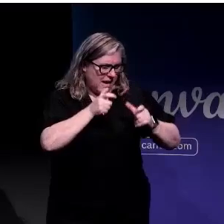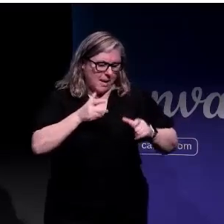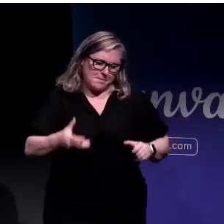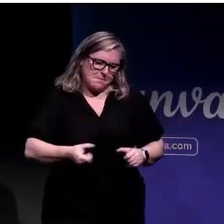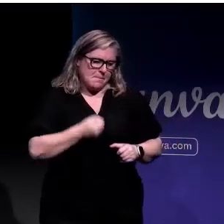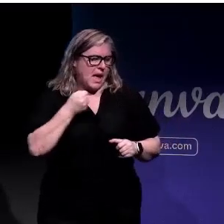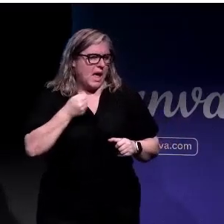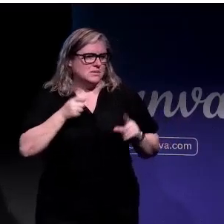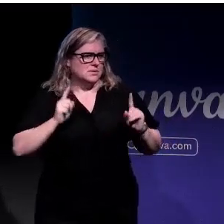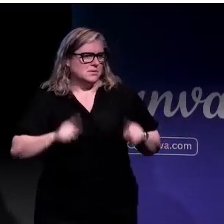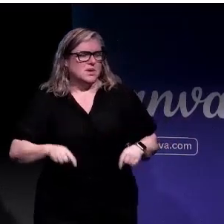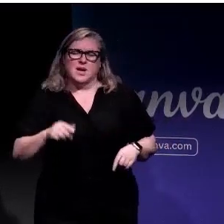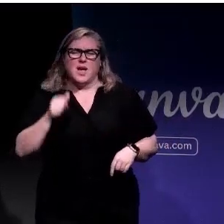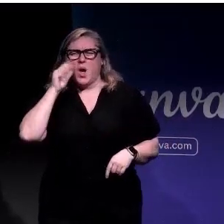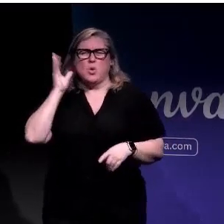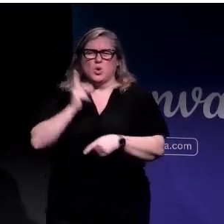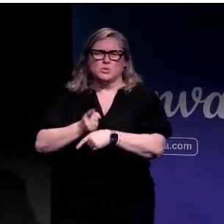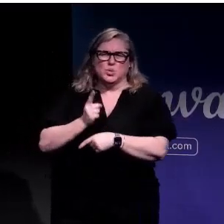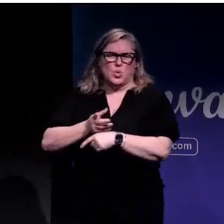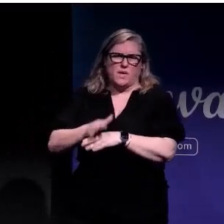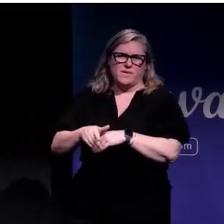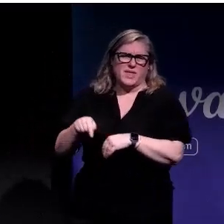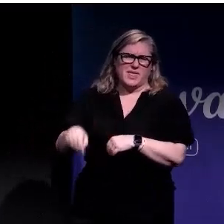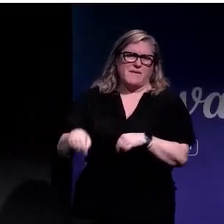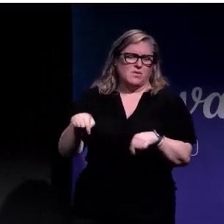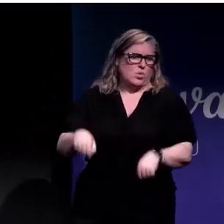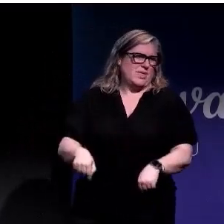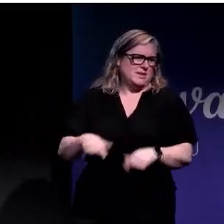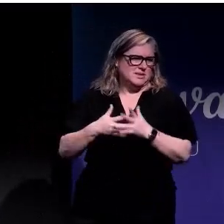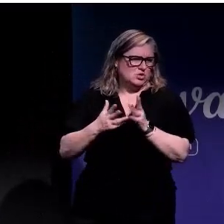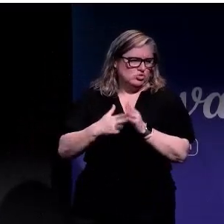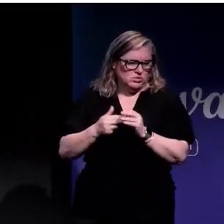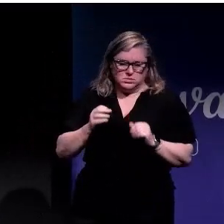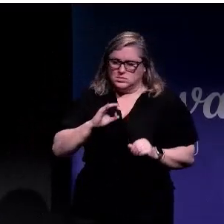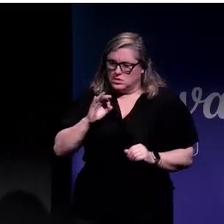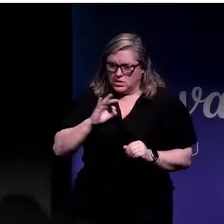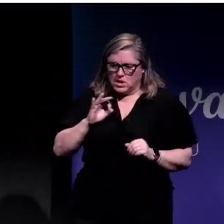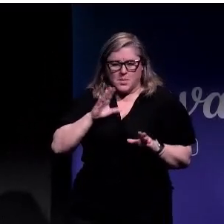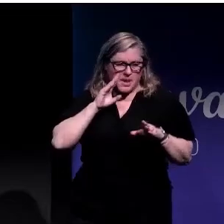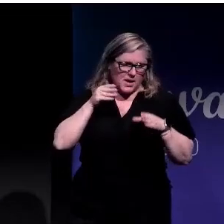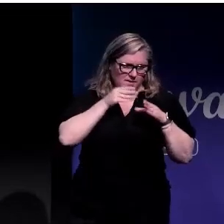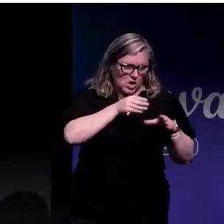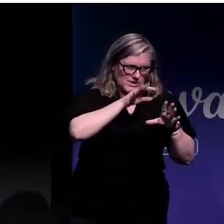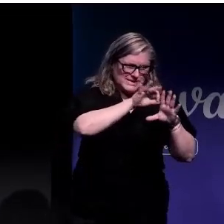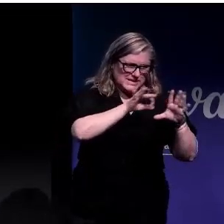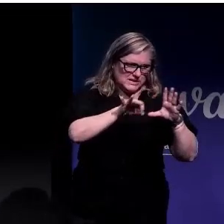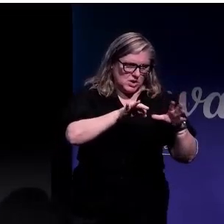I'm not going to talk about that in this session. I'm focusing on the design elements. I just wanted to put that out there.